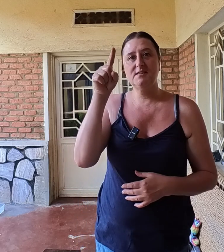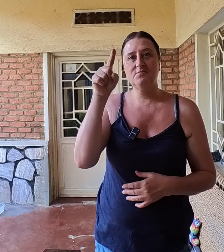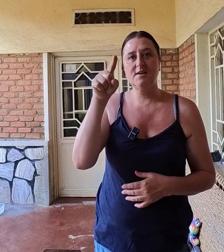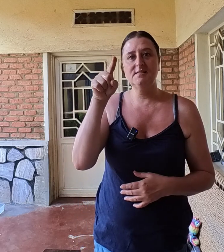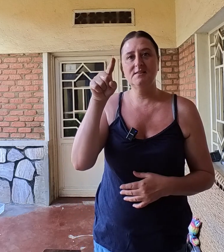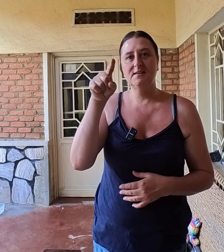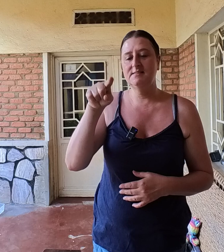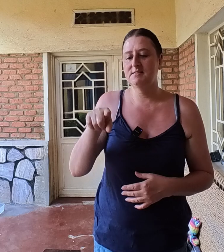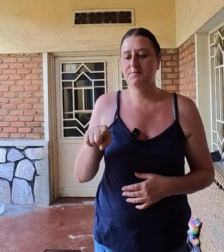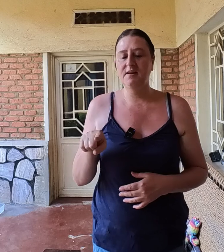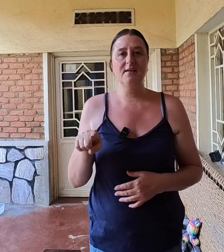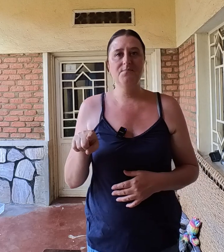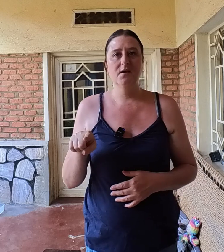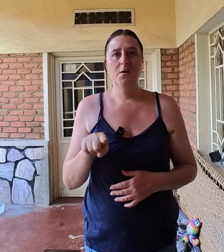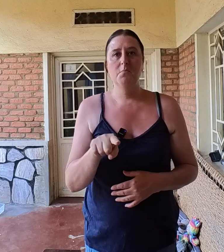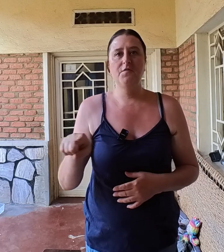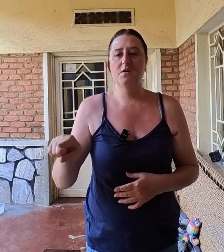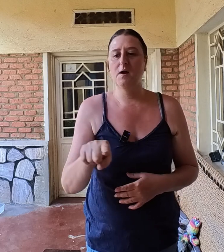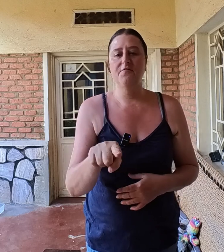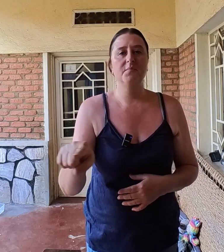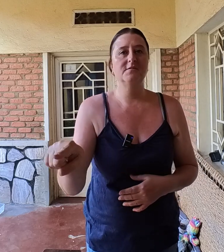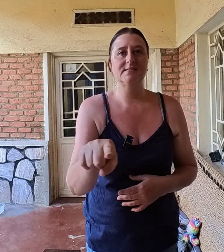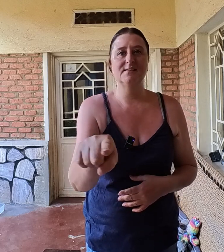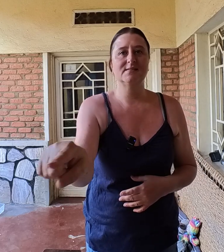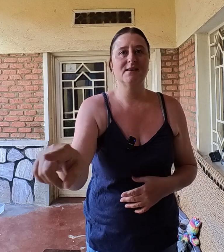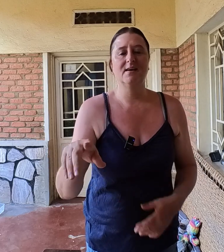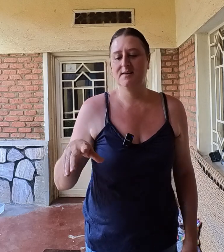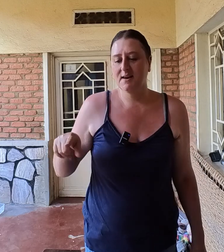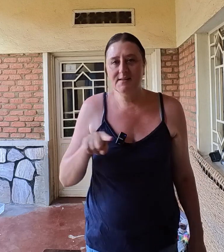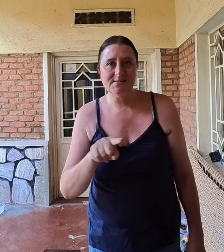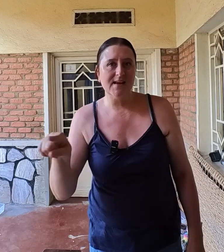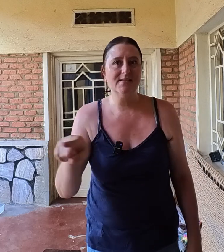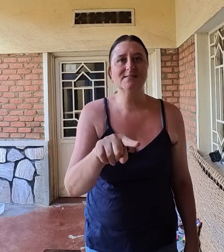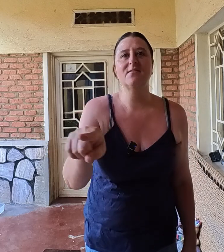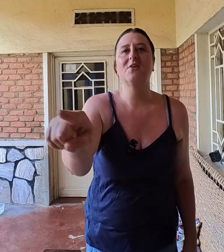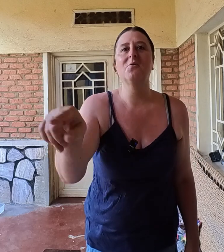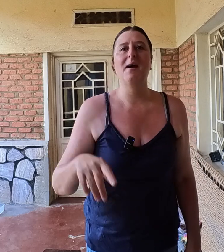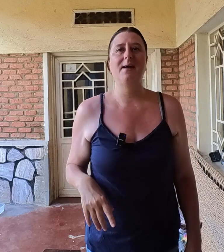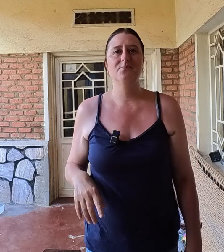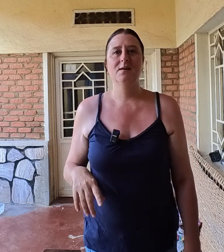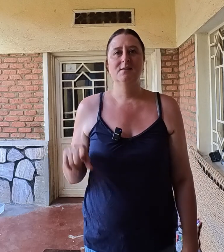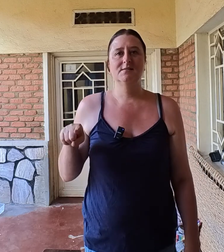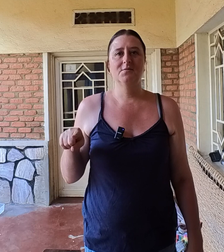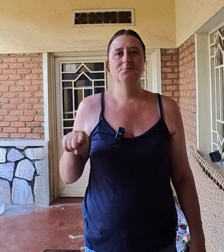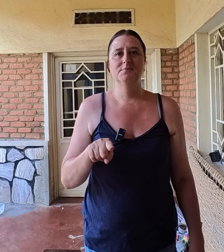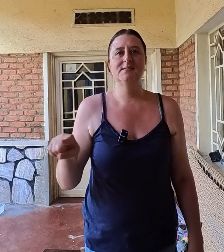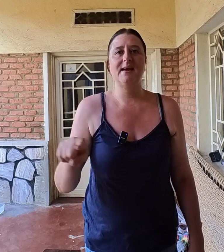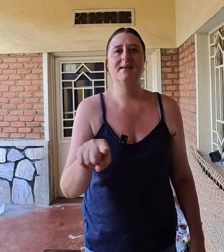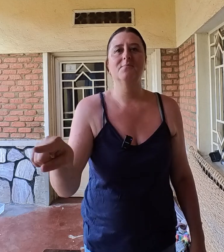pointed right index finger moving away from you, side to side like a snake slithering away. So, snake.